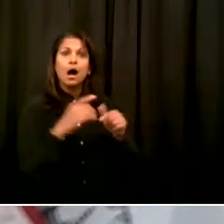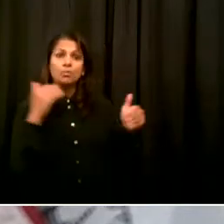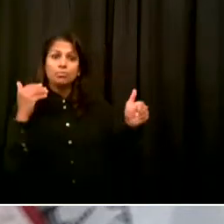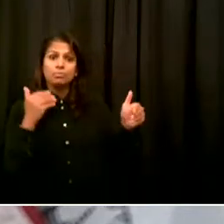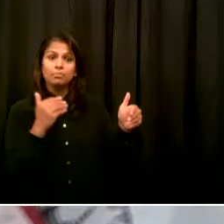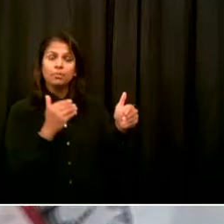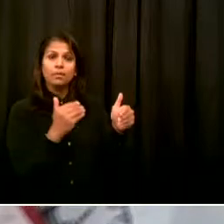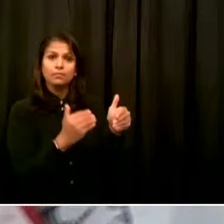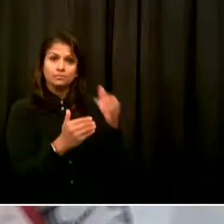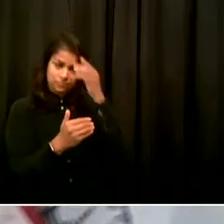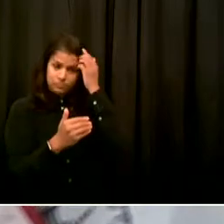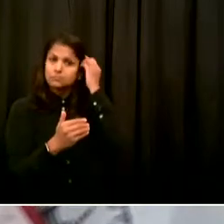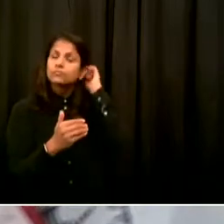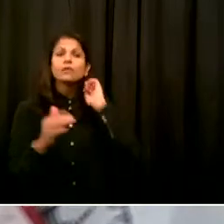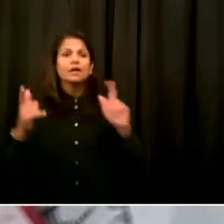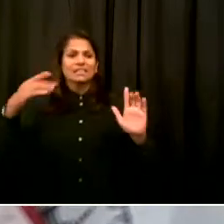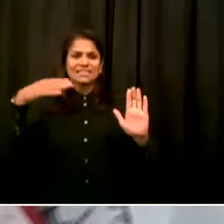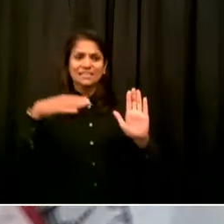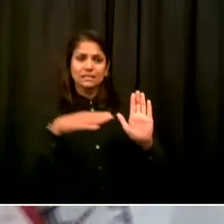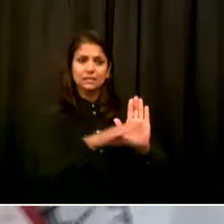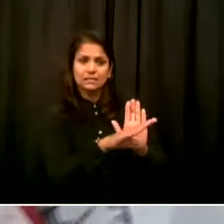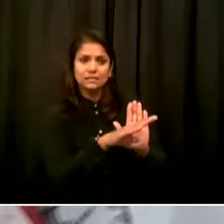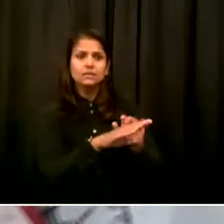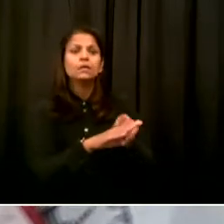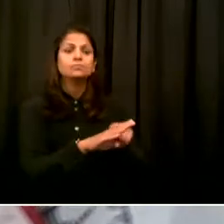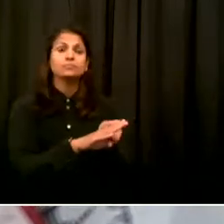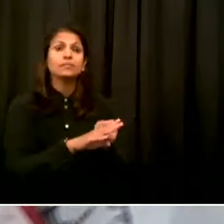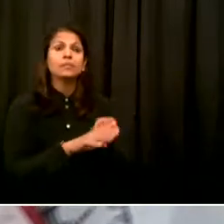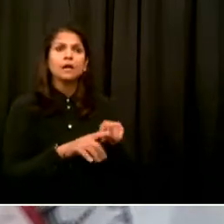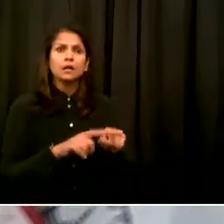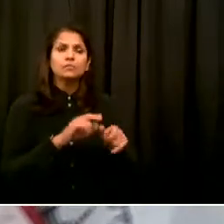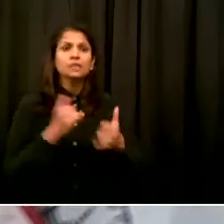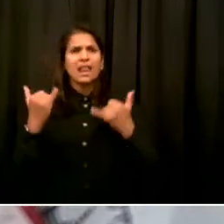SEPTEMBER AND INTO OCTOBER,